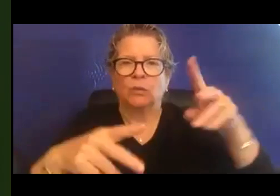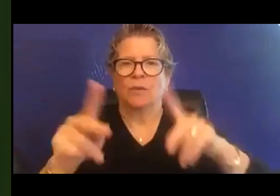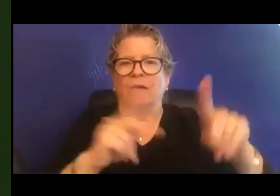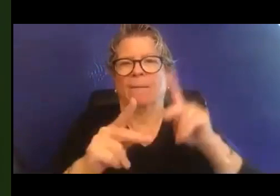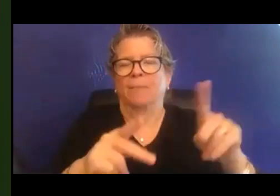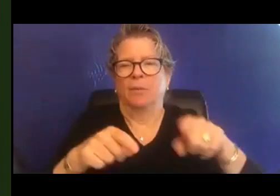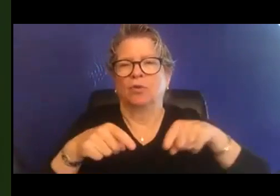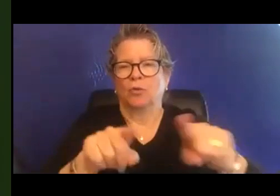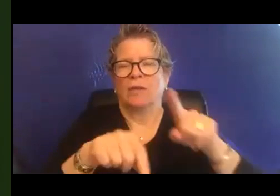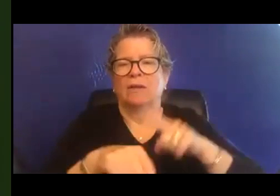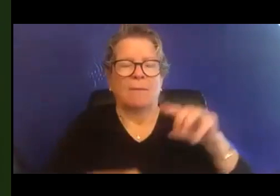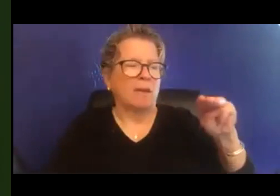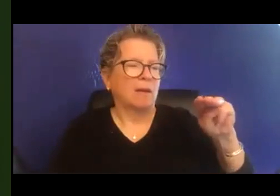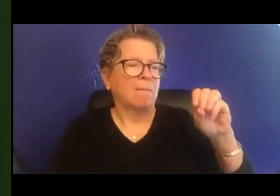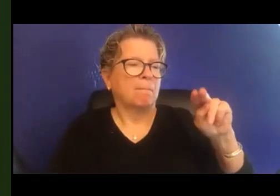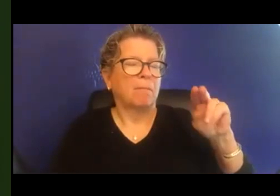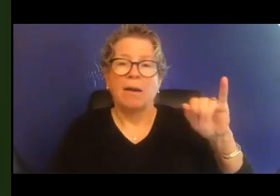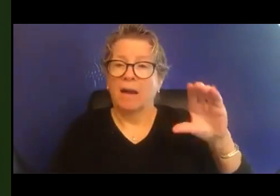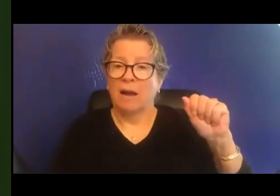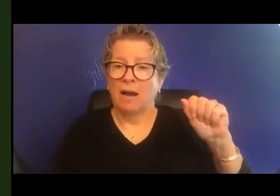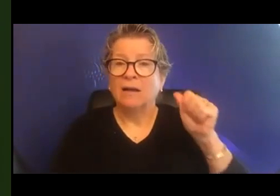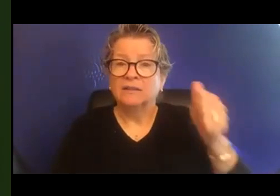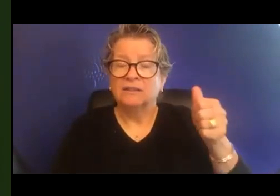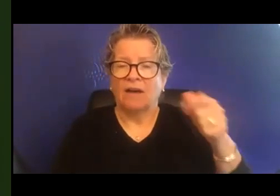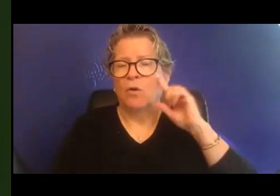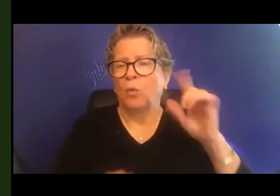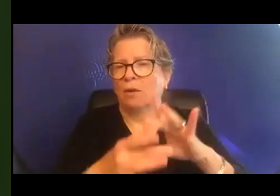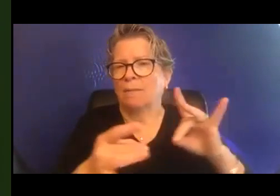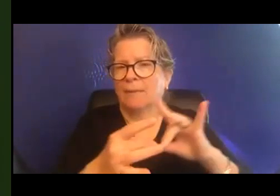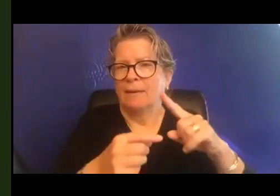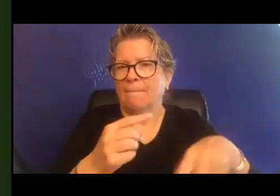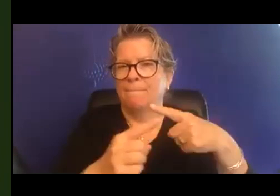during the reviews. So I'm going to turn the presentation over to Ron Bard